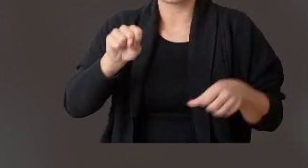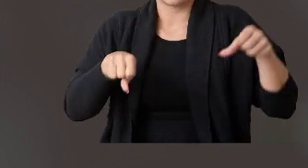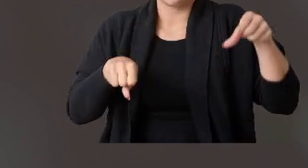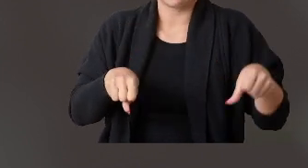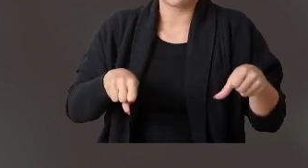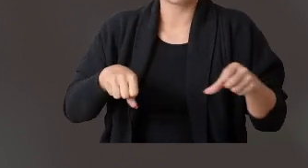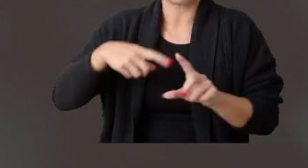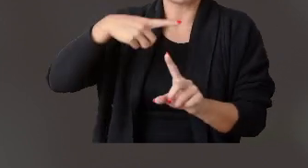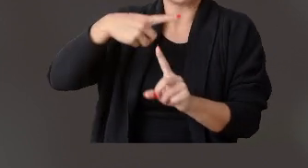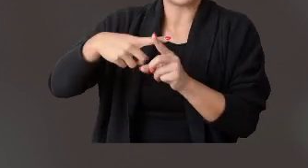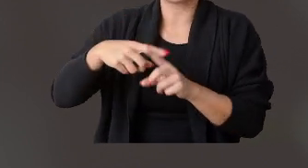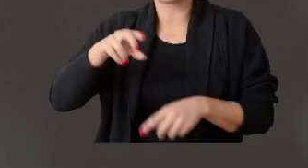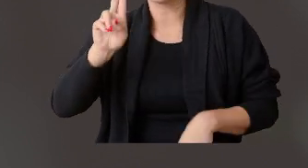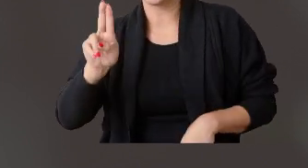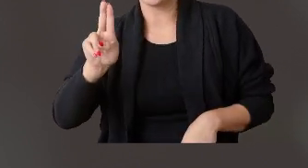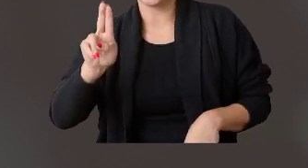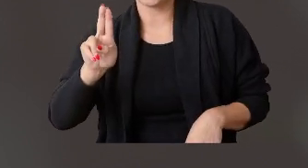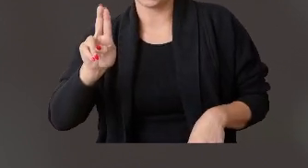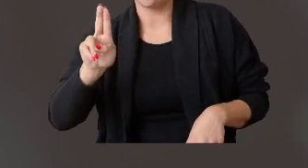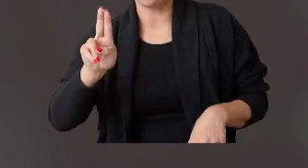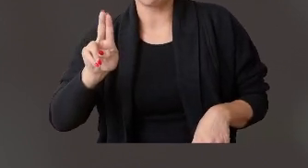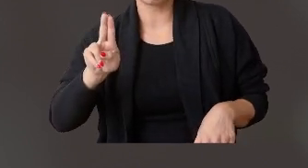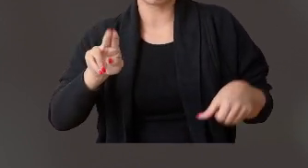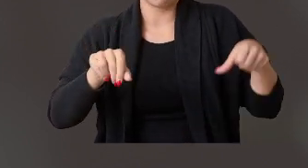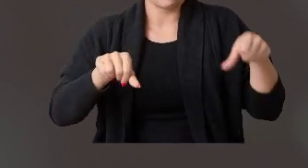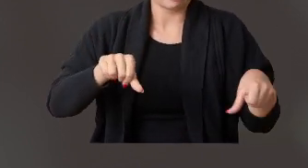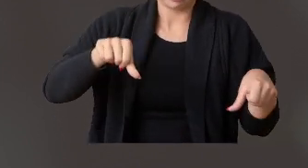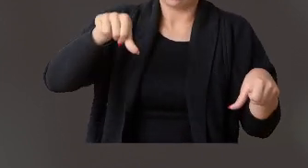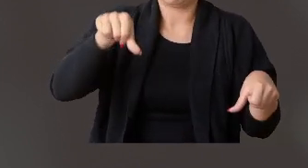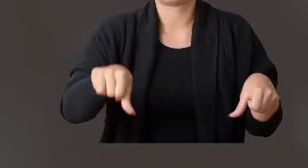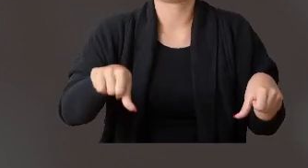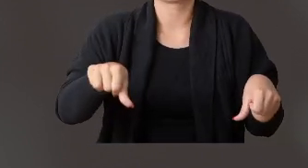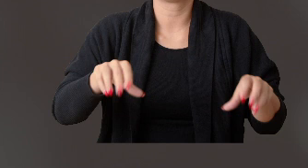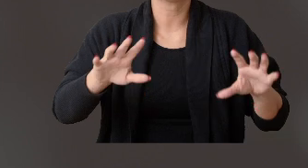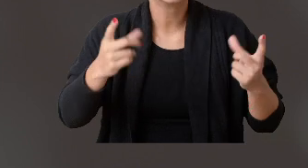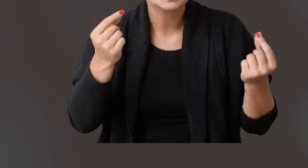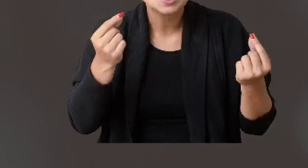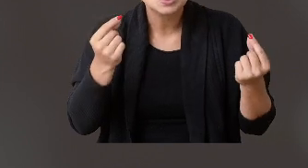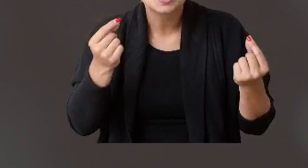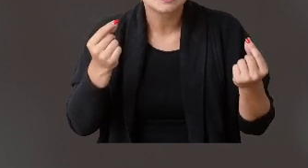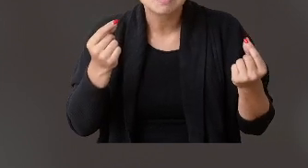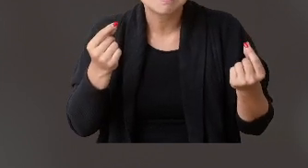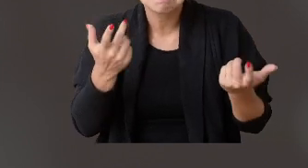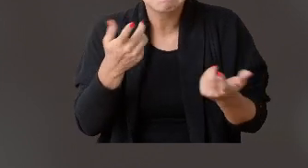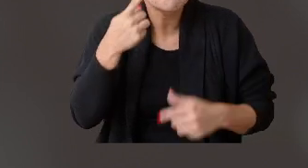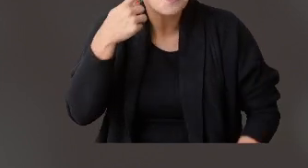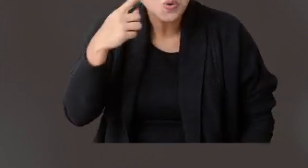Windows plus U. Or if you want to know exactly where it is,